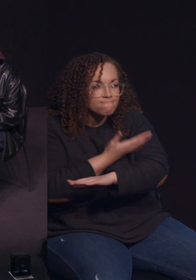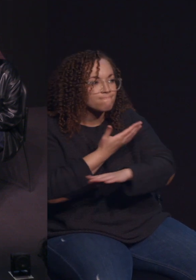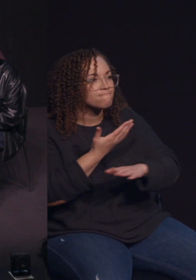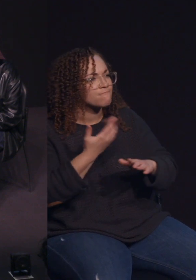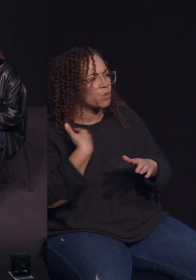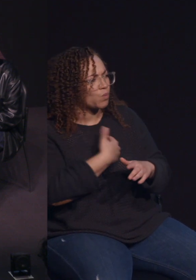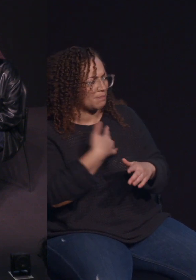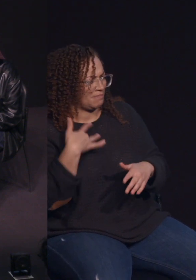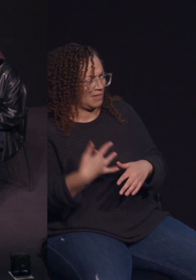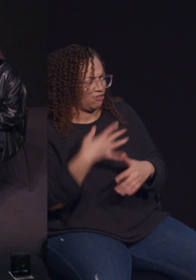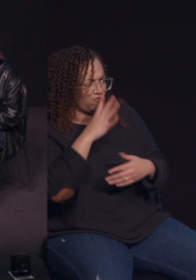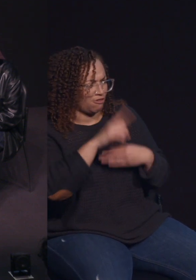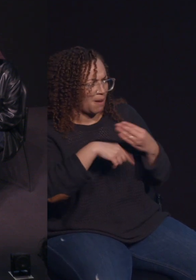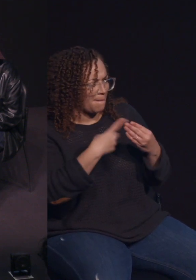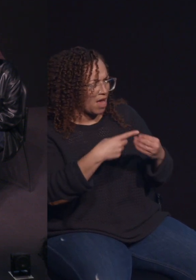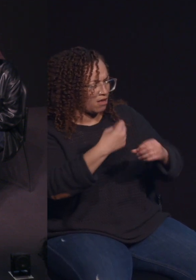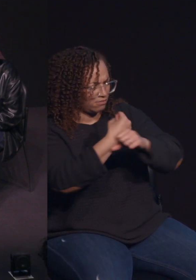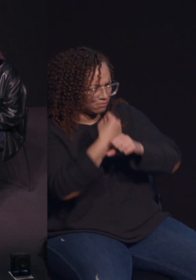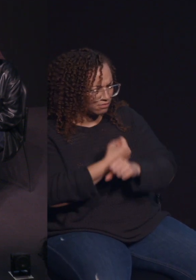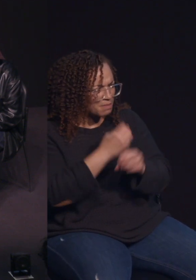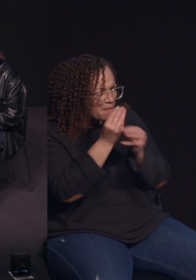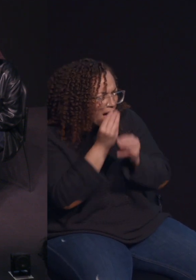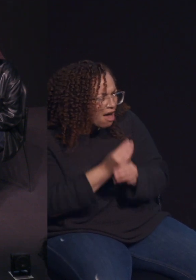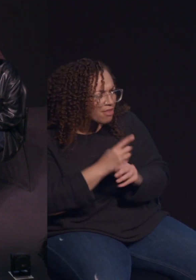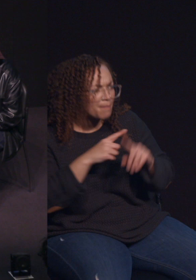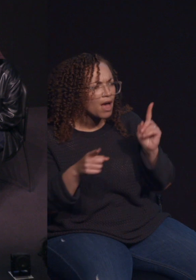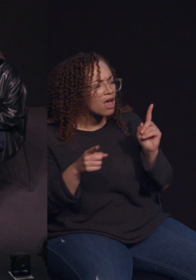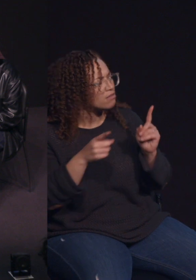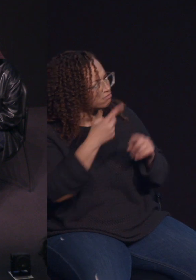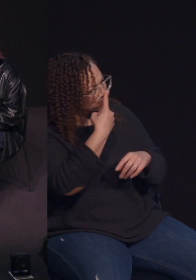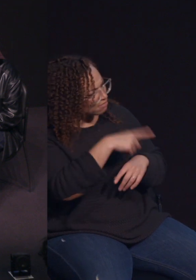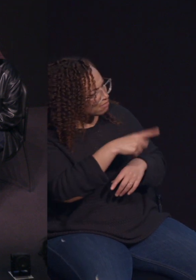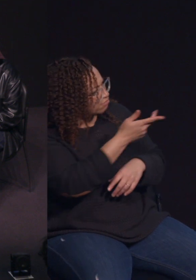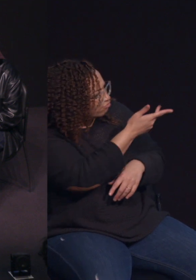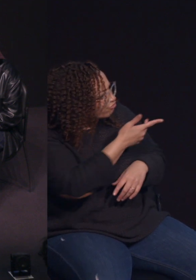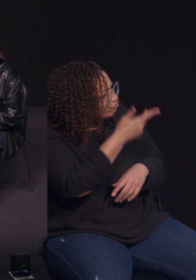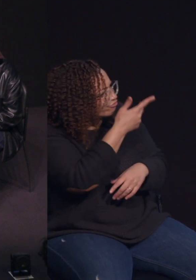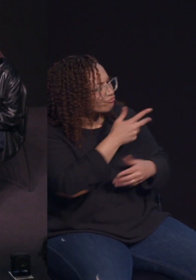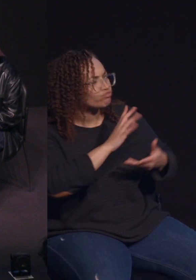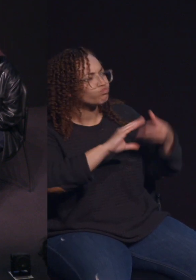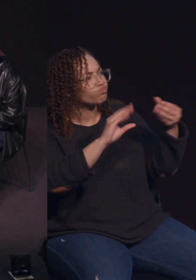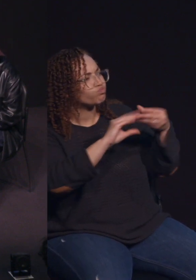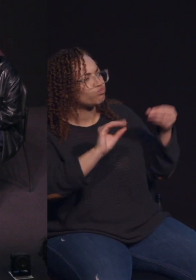anecdotally, can the three of you talk about the challenges of